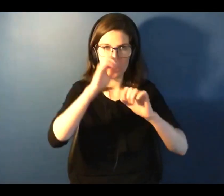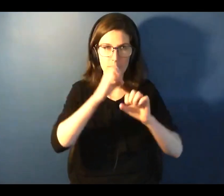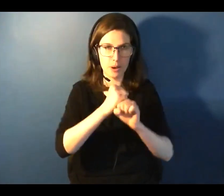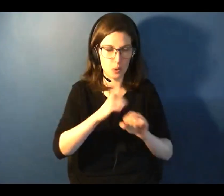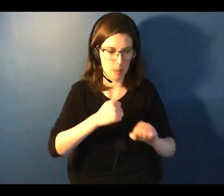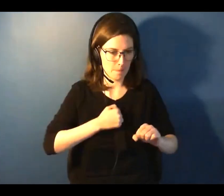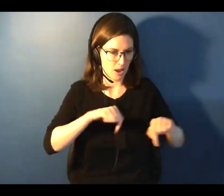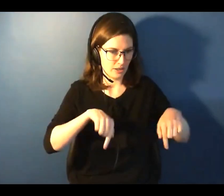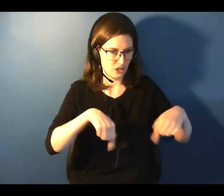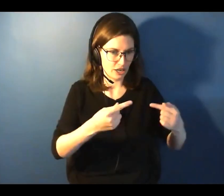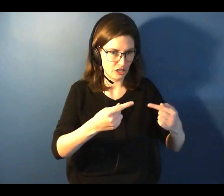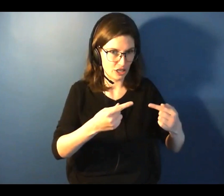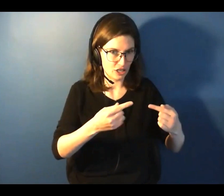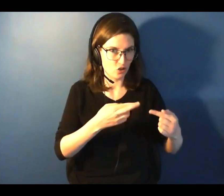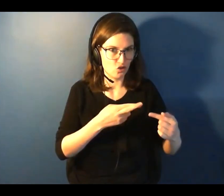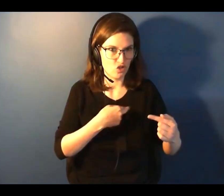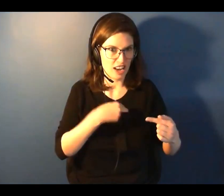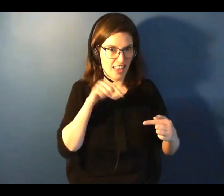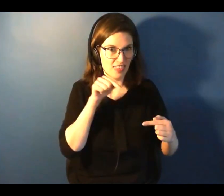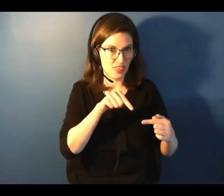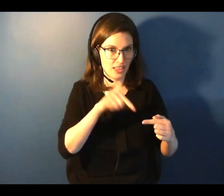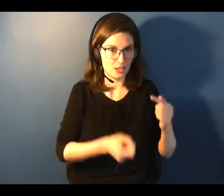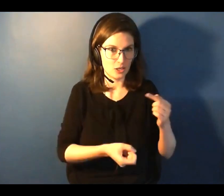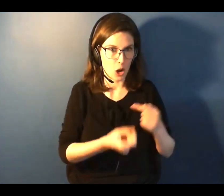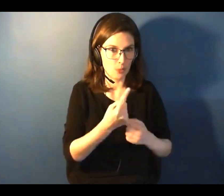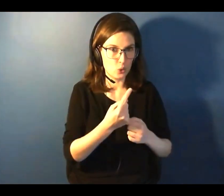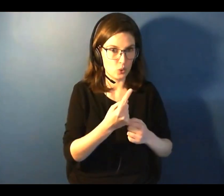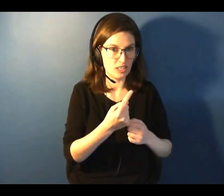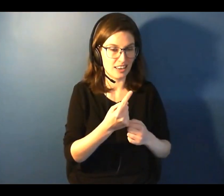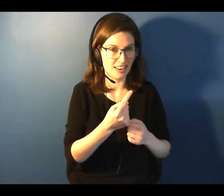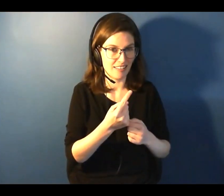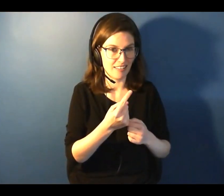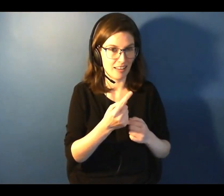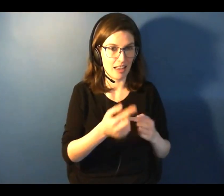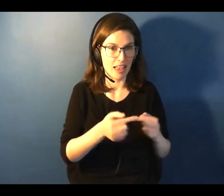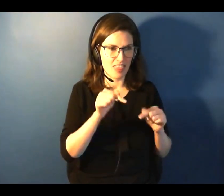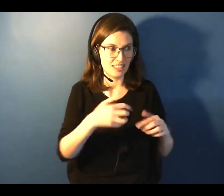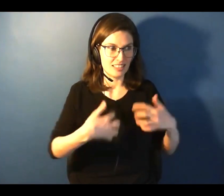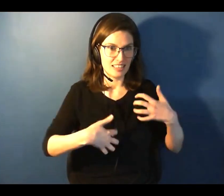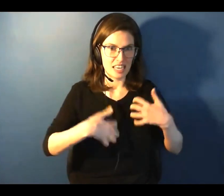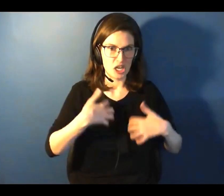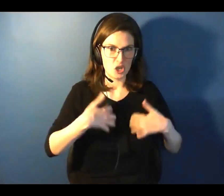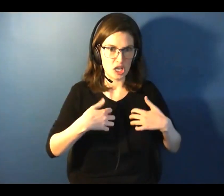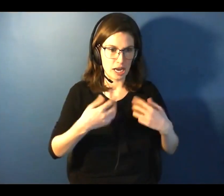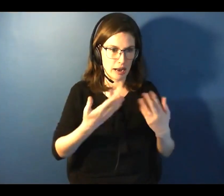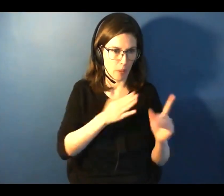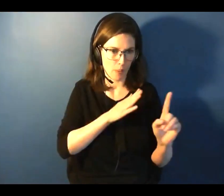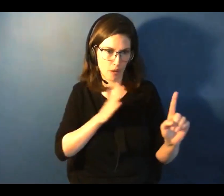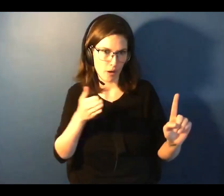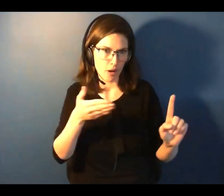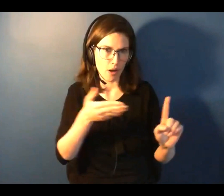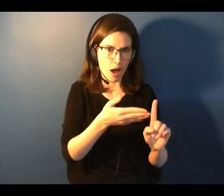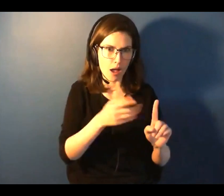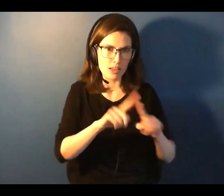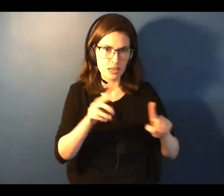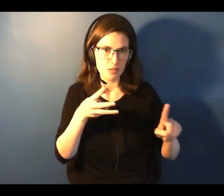be opportunities, and an interesting opportunity is probably a challenging opportunity.